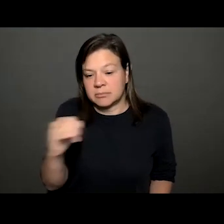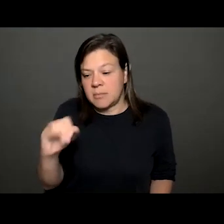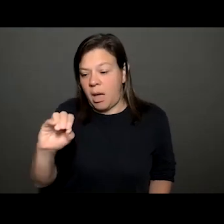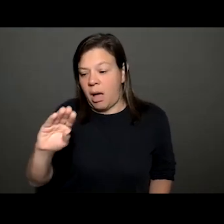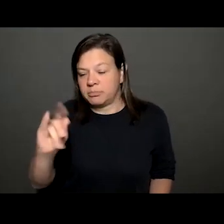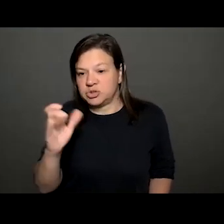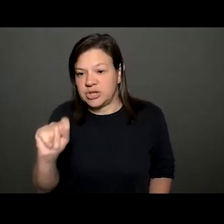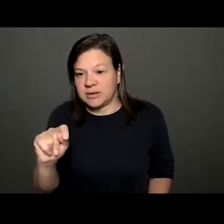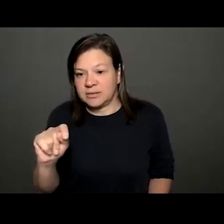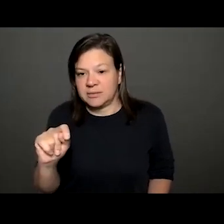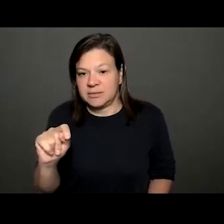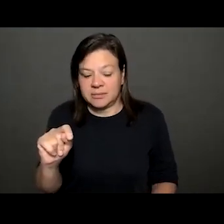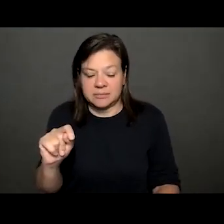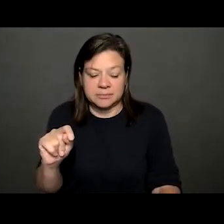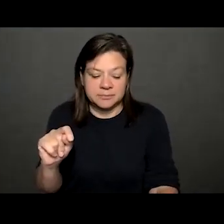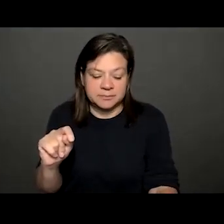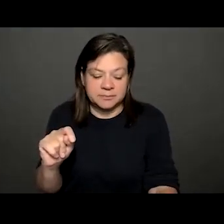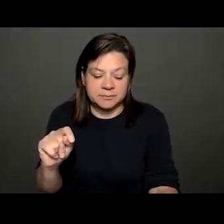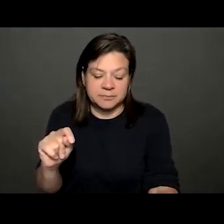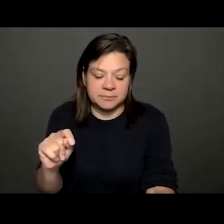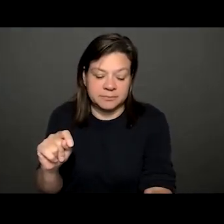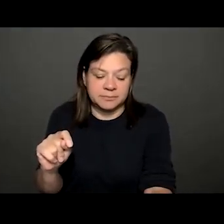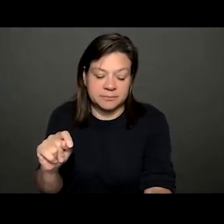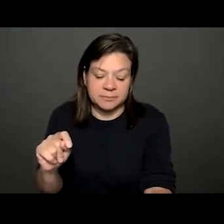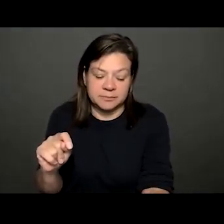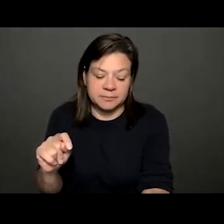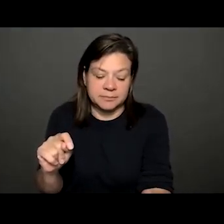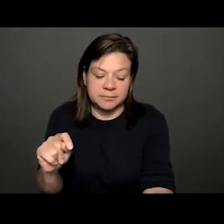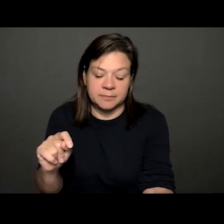AND AS YOU CAN SEE BY THE BIG WARNING TEXT HERE THIS